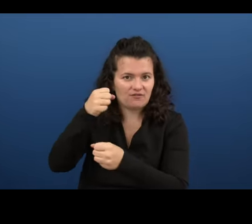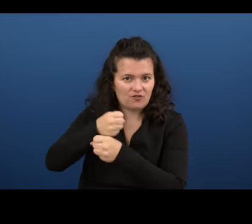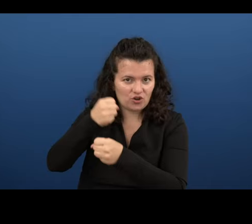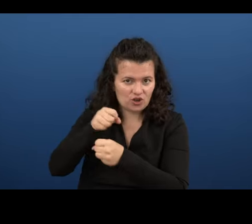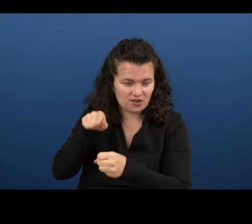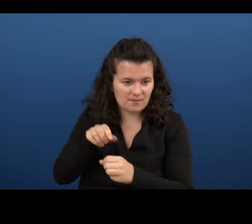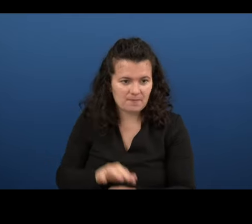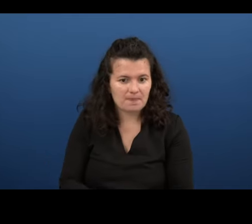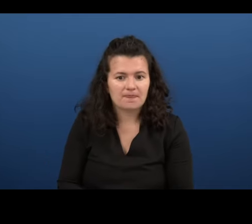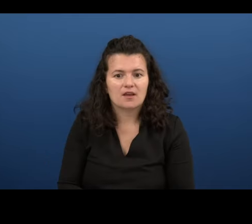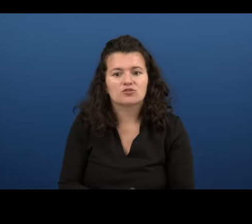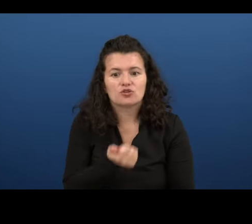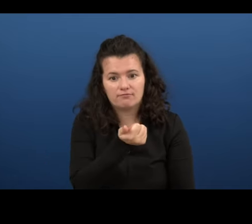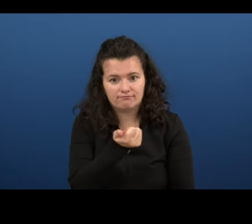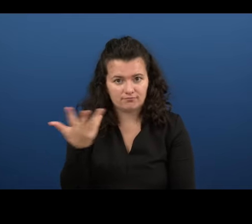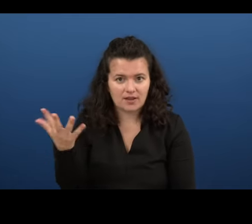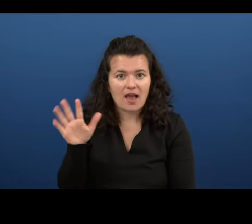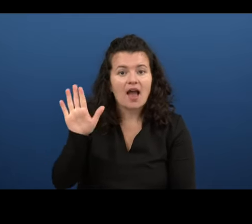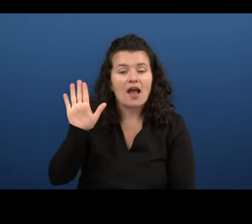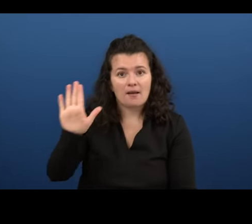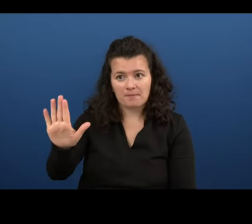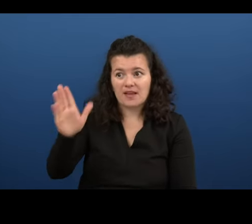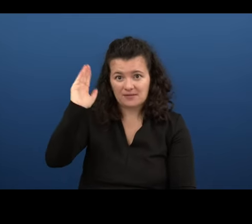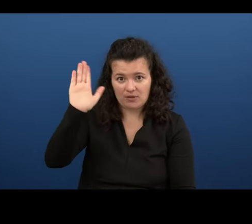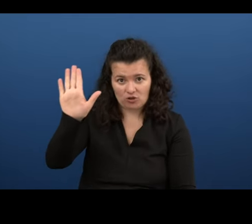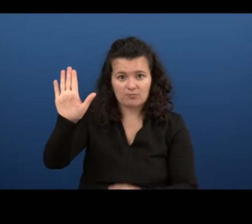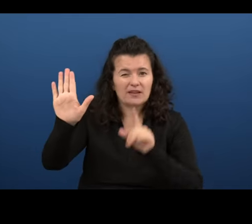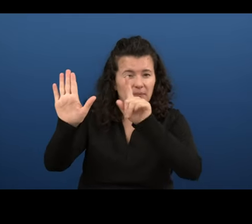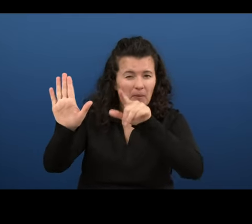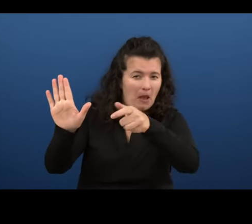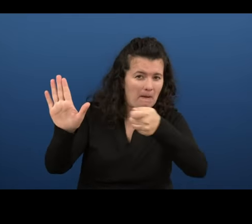Ella, some practical information and technical aspects regarding the running of the session,